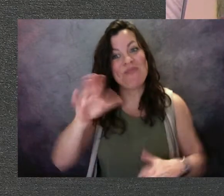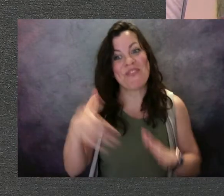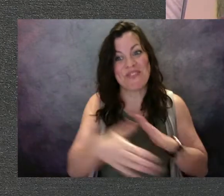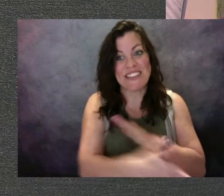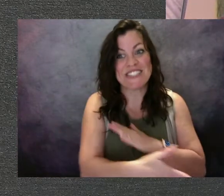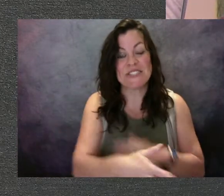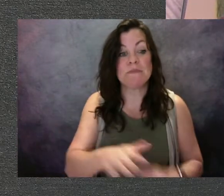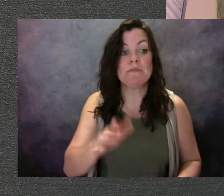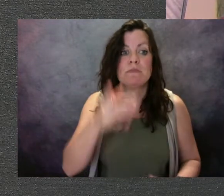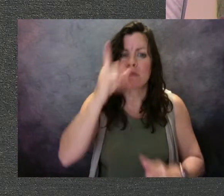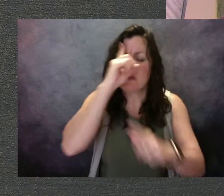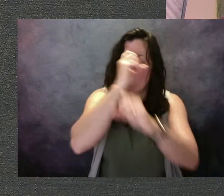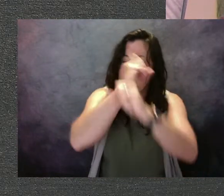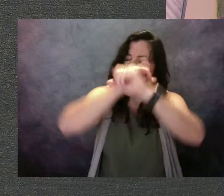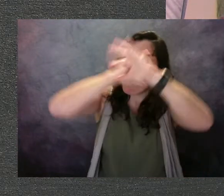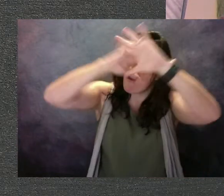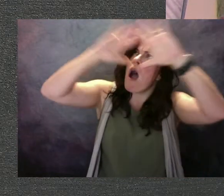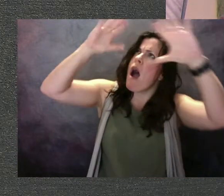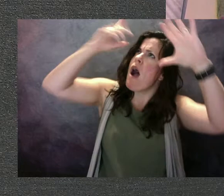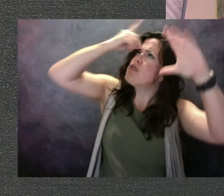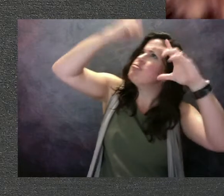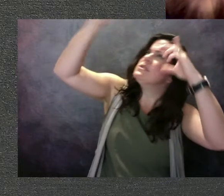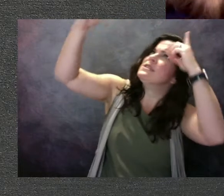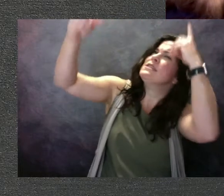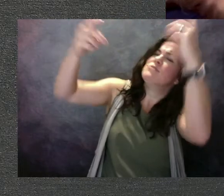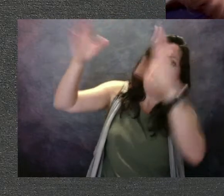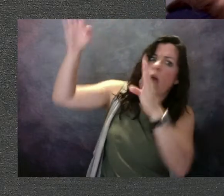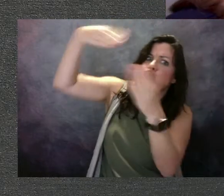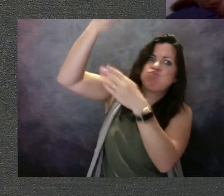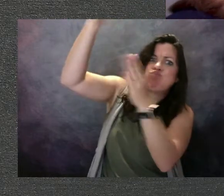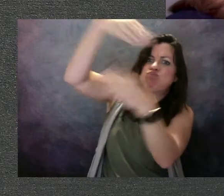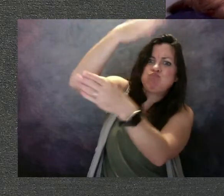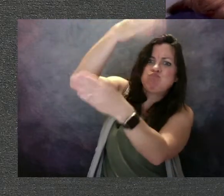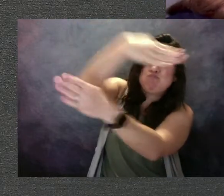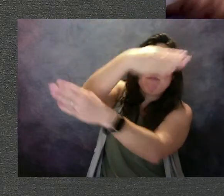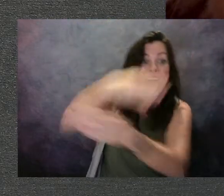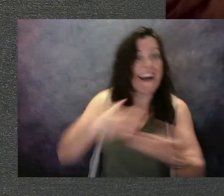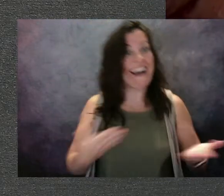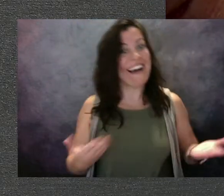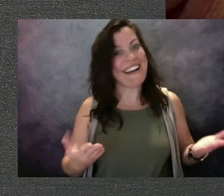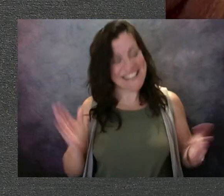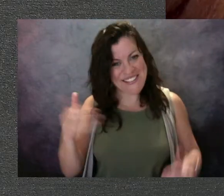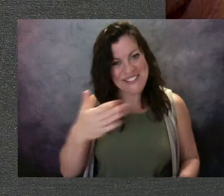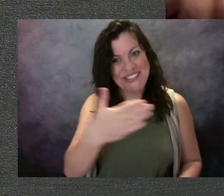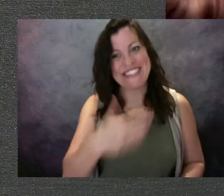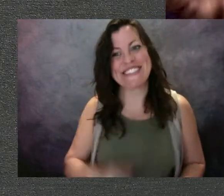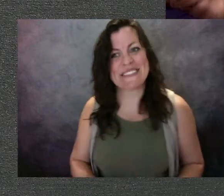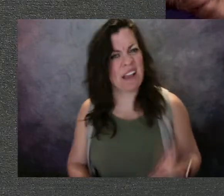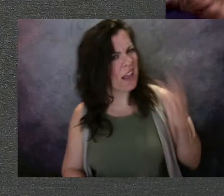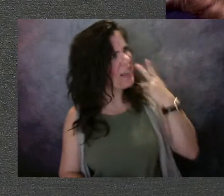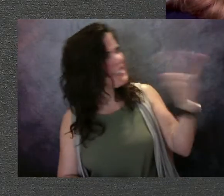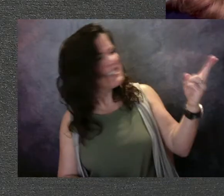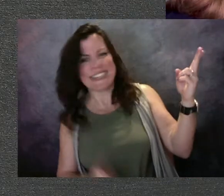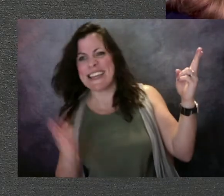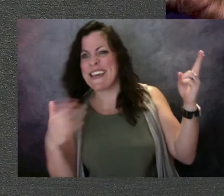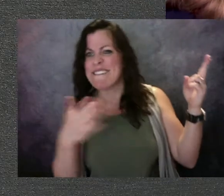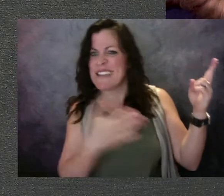A fish in a dream. This is a fish. And you can see a fish has many different parts